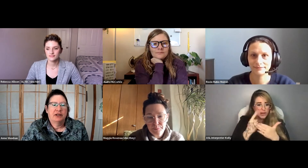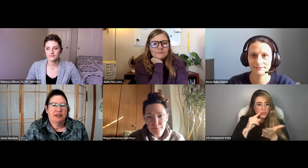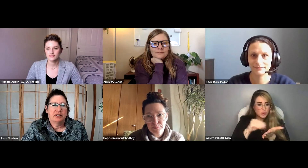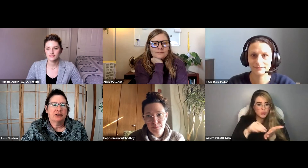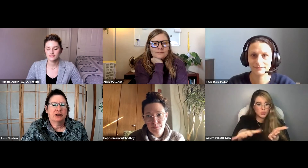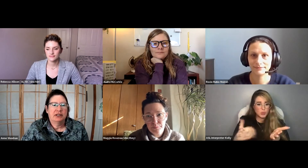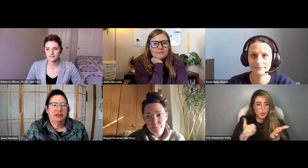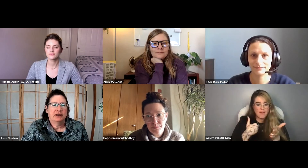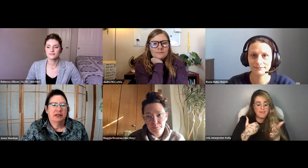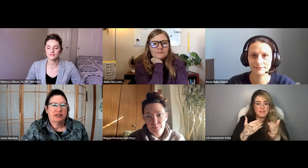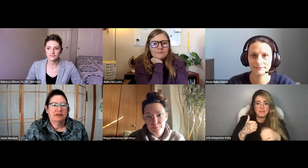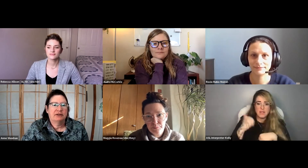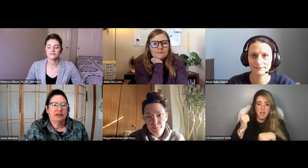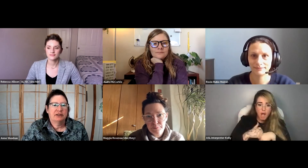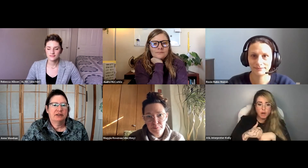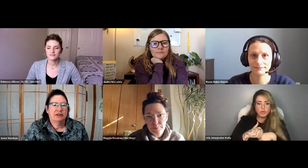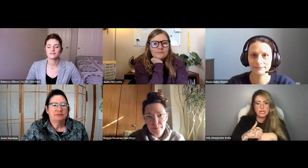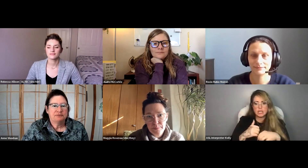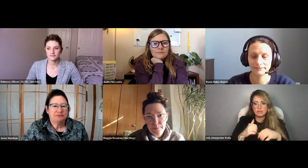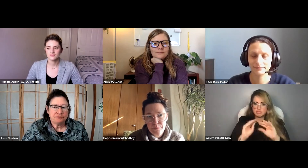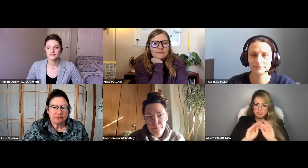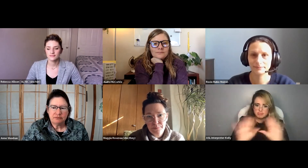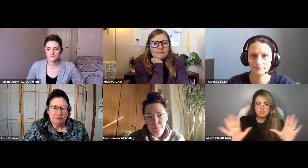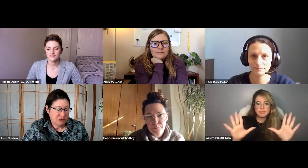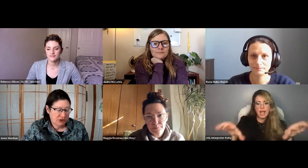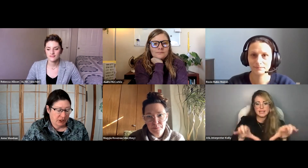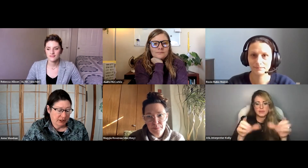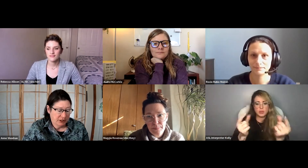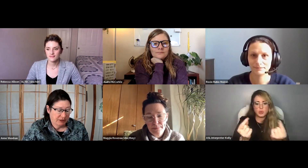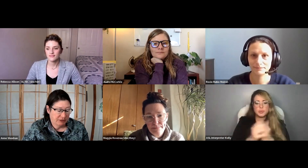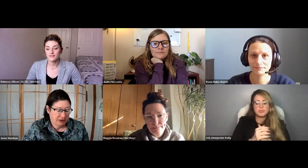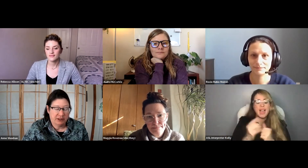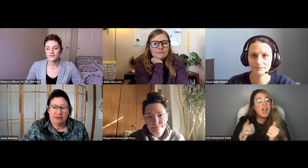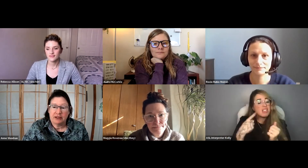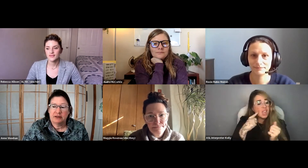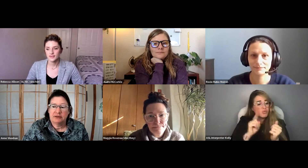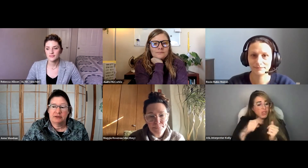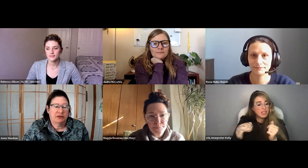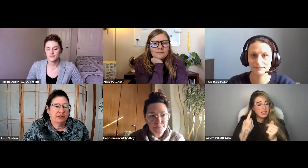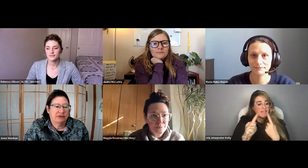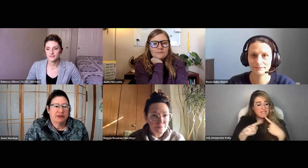concrete activity to do so I think it's been really effective and really efficient.